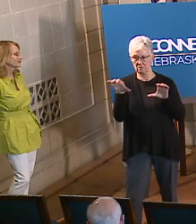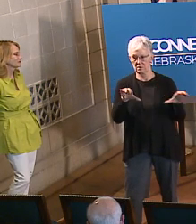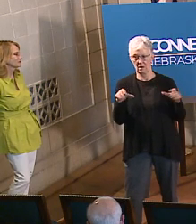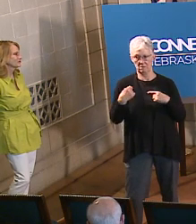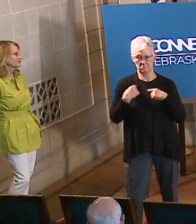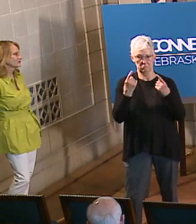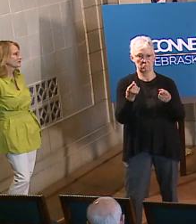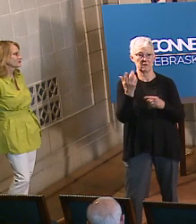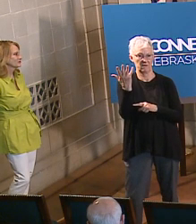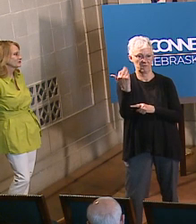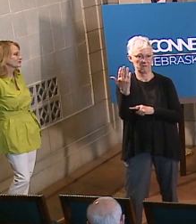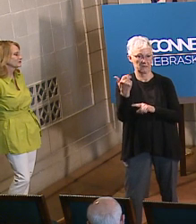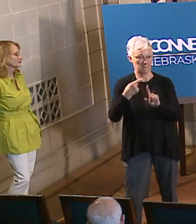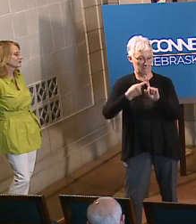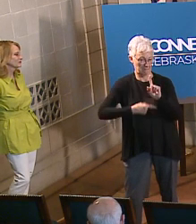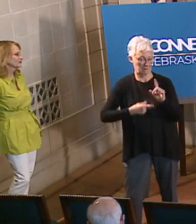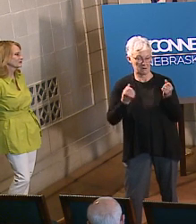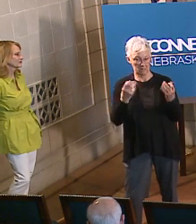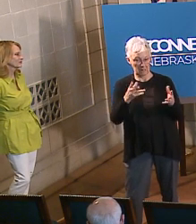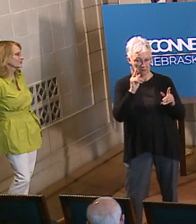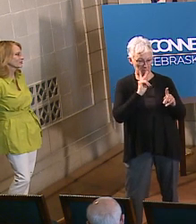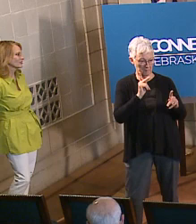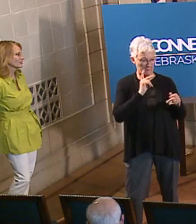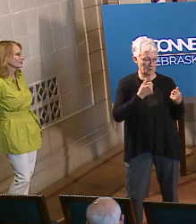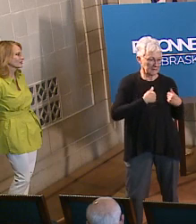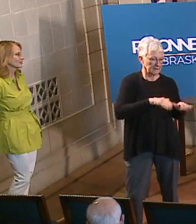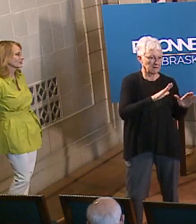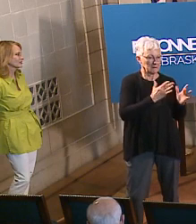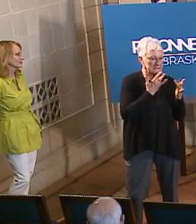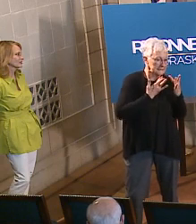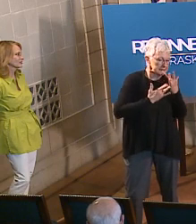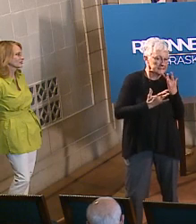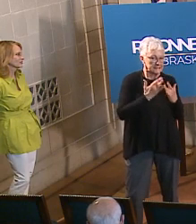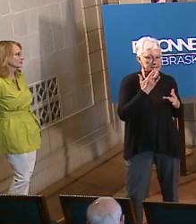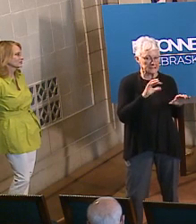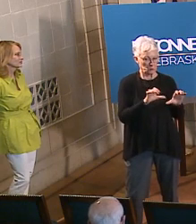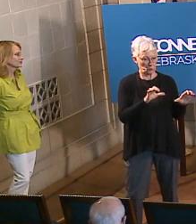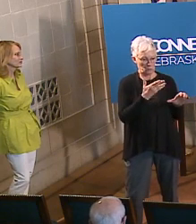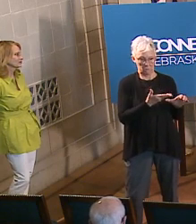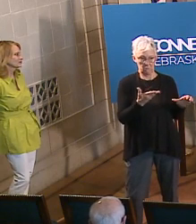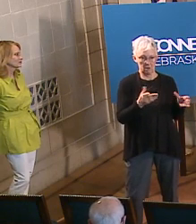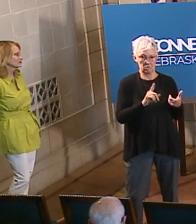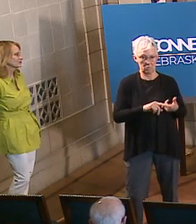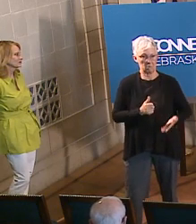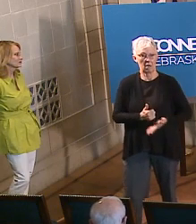I WANT TO THANK ALL NEBRASKANS FOR WHAT THEY HAVE DONE OVER THE LAST 15 MONTHS.